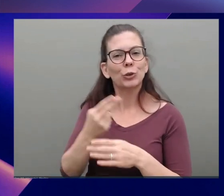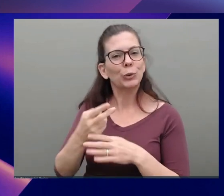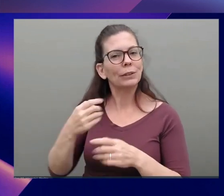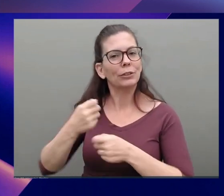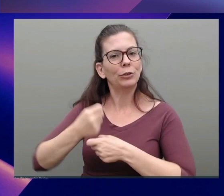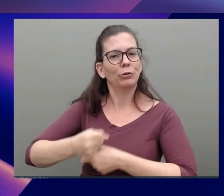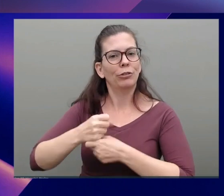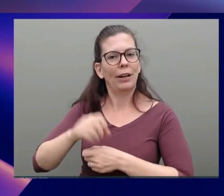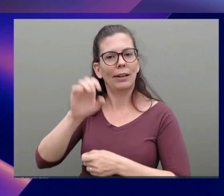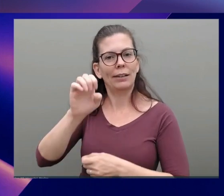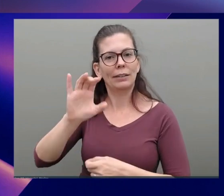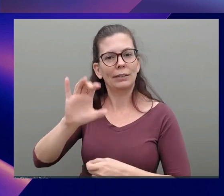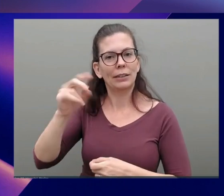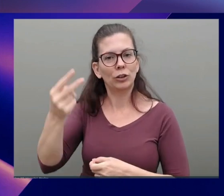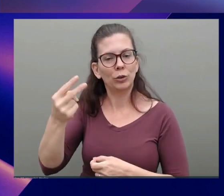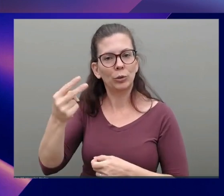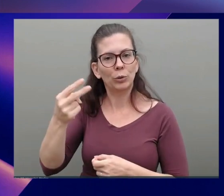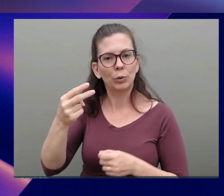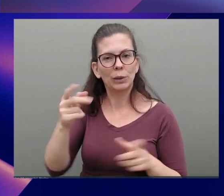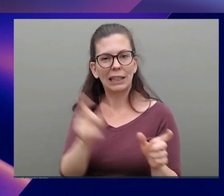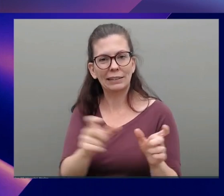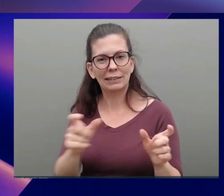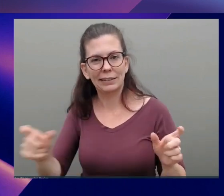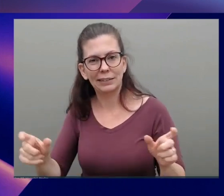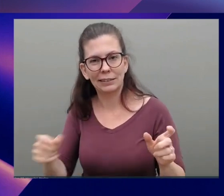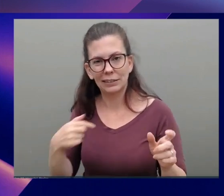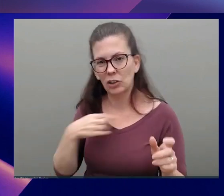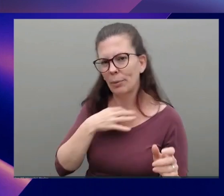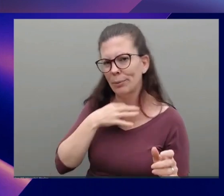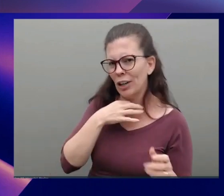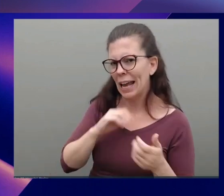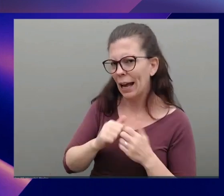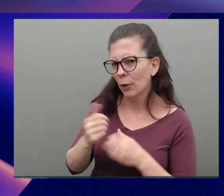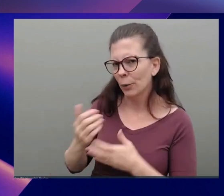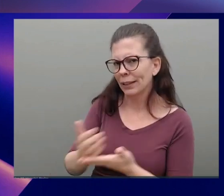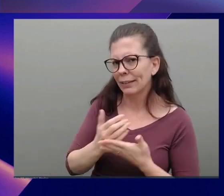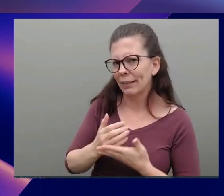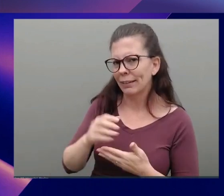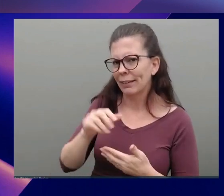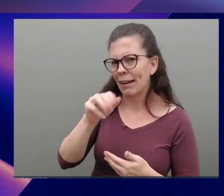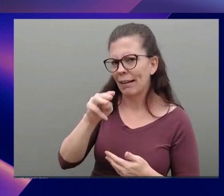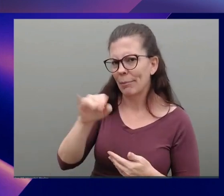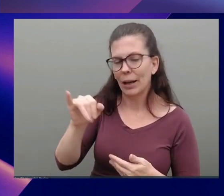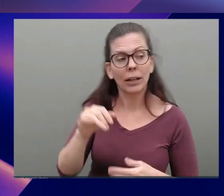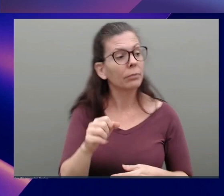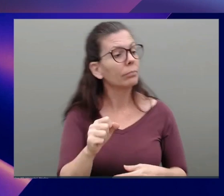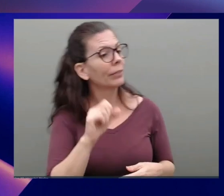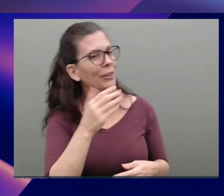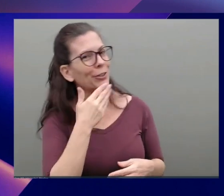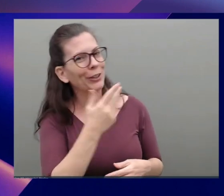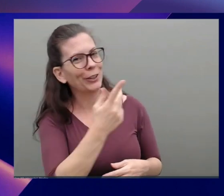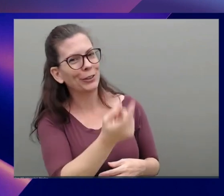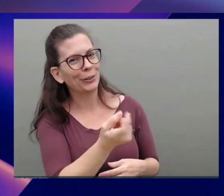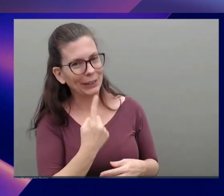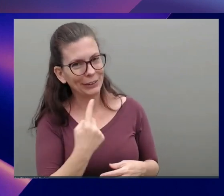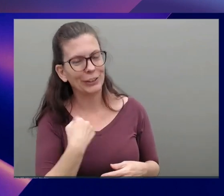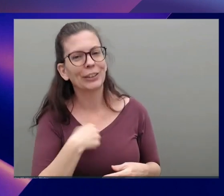and I kind of wanna ask you, how do we get the AMIs? That's a very good question. We did that on the third node.